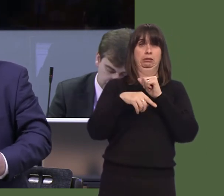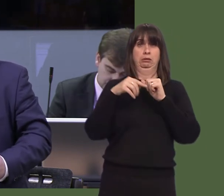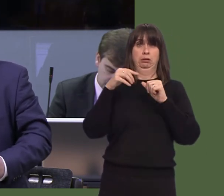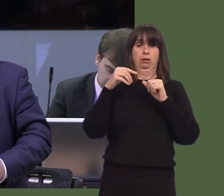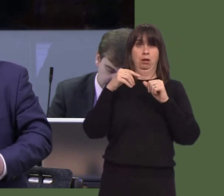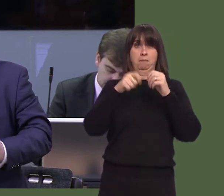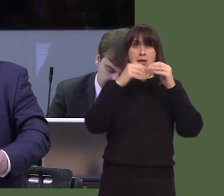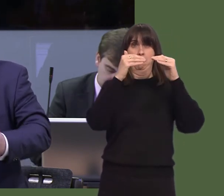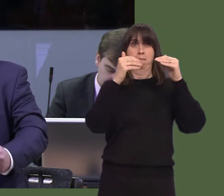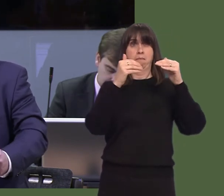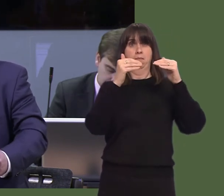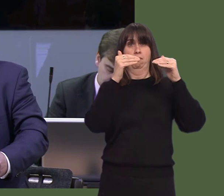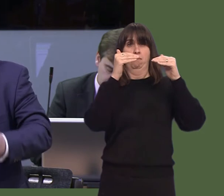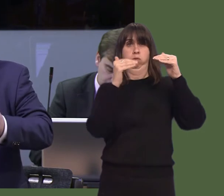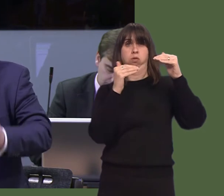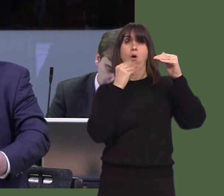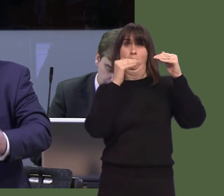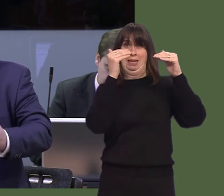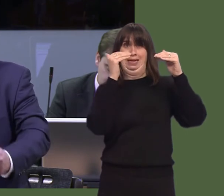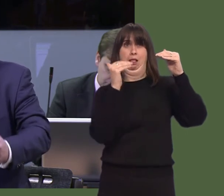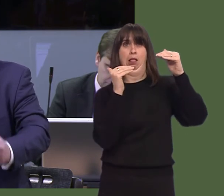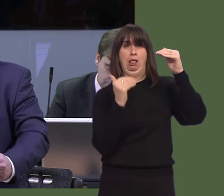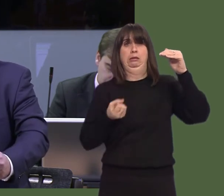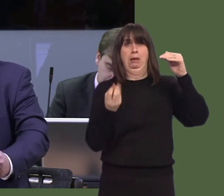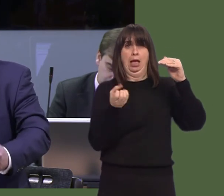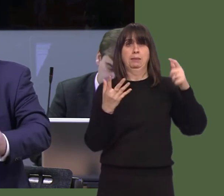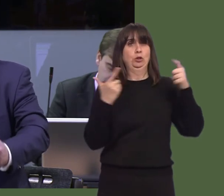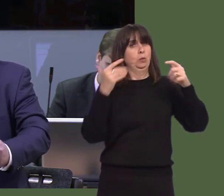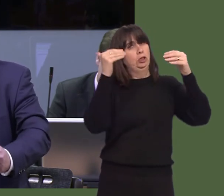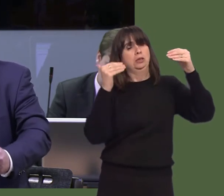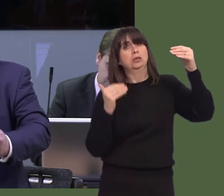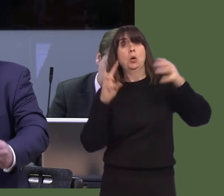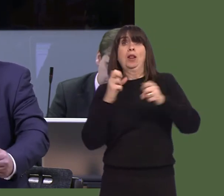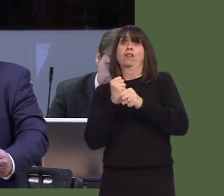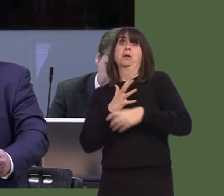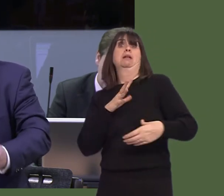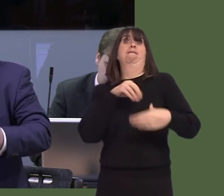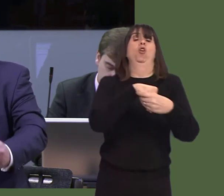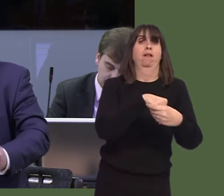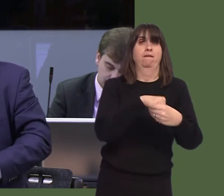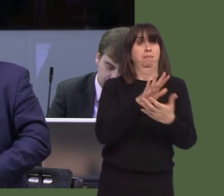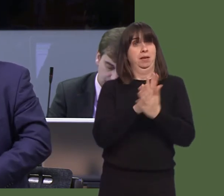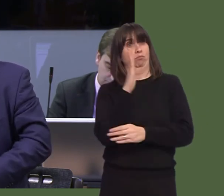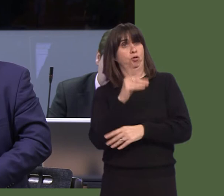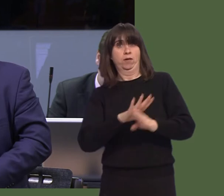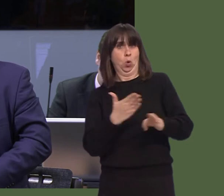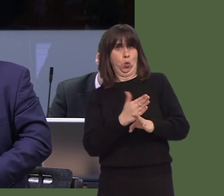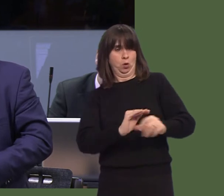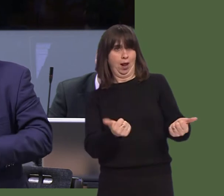I think thatís the proper way to deal with what the leader of Plaid Cymru has asked for.